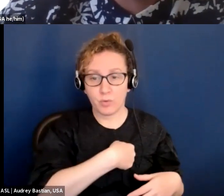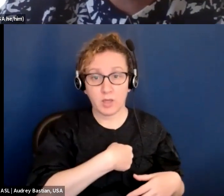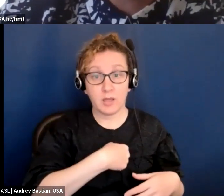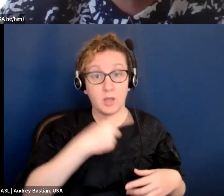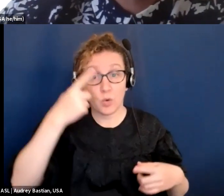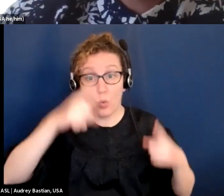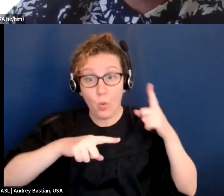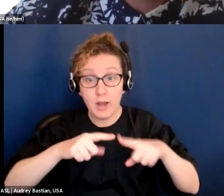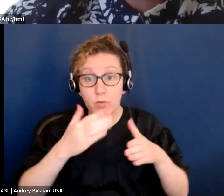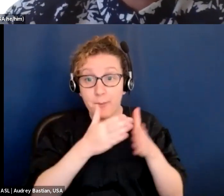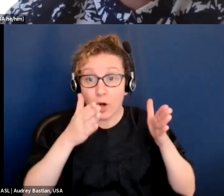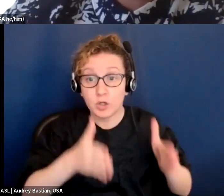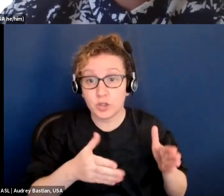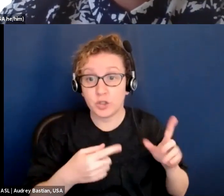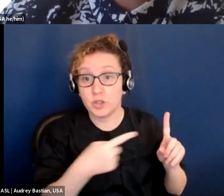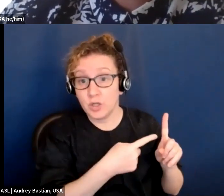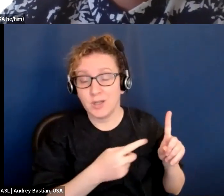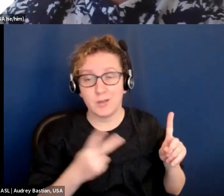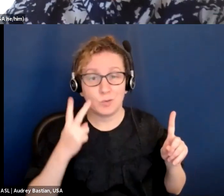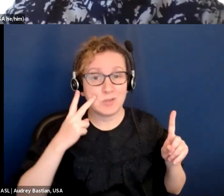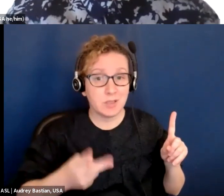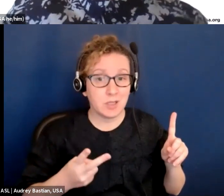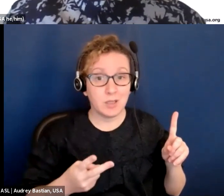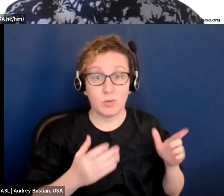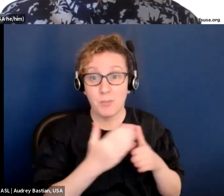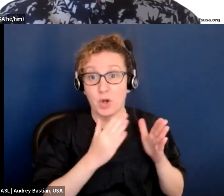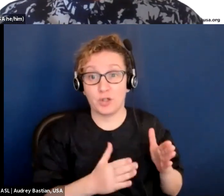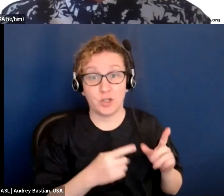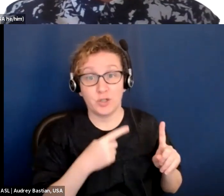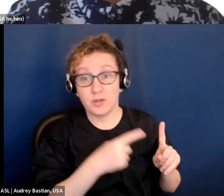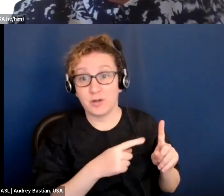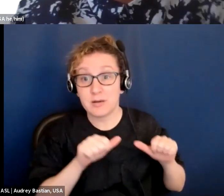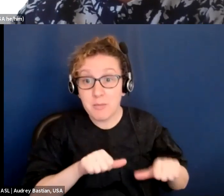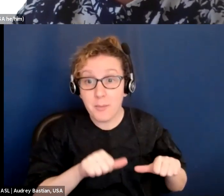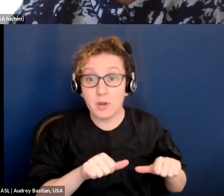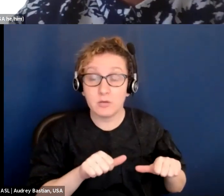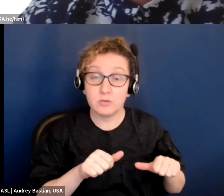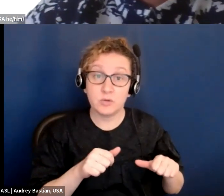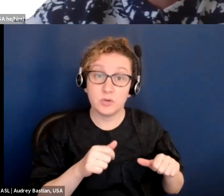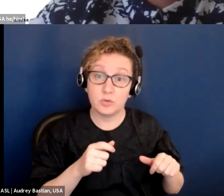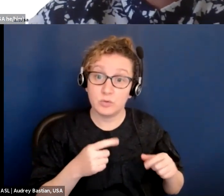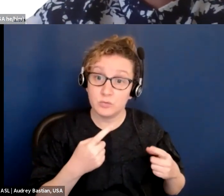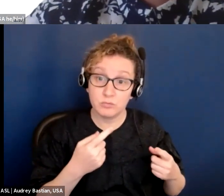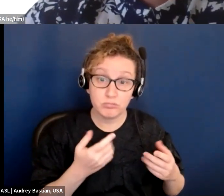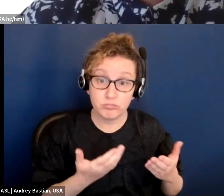our partner to see what the partner is capable and able to deliver on. Our strategy is that